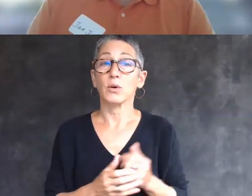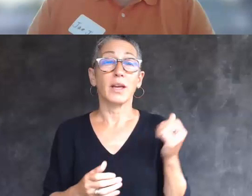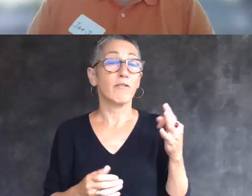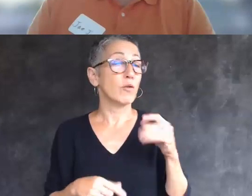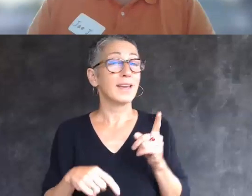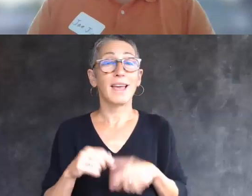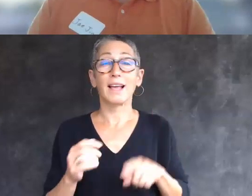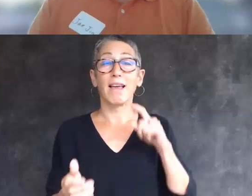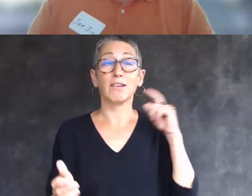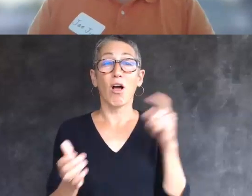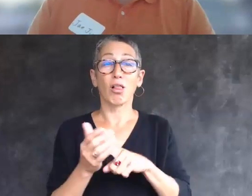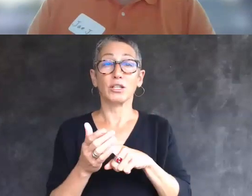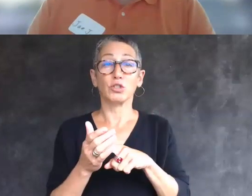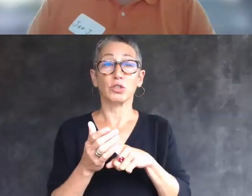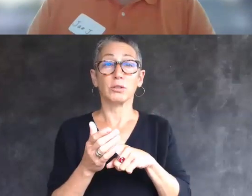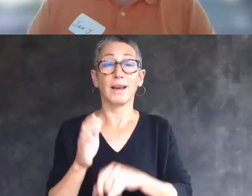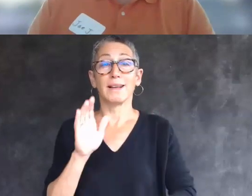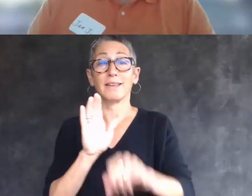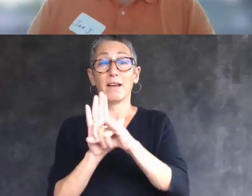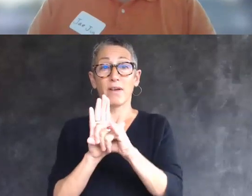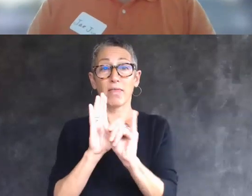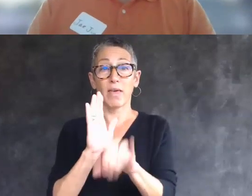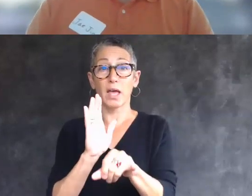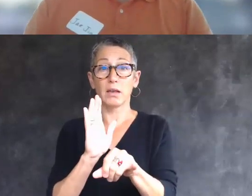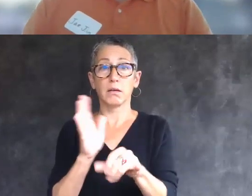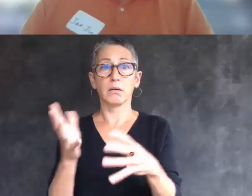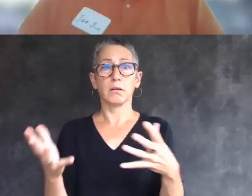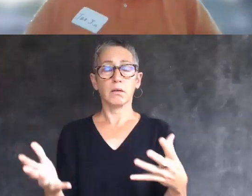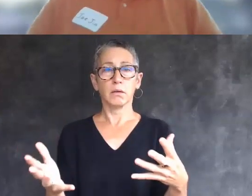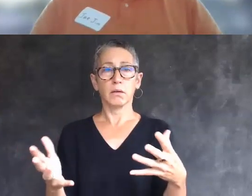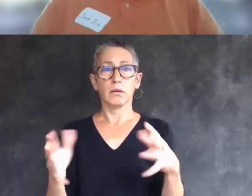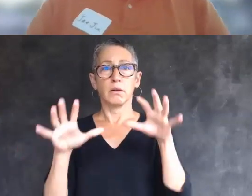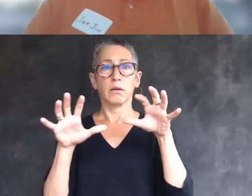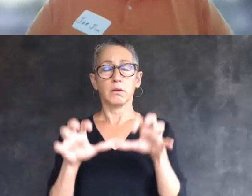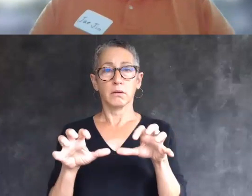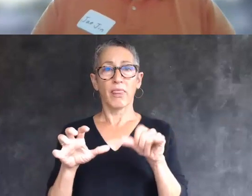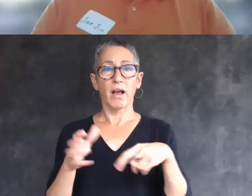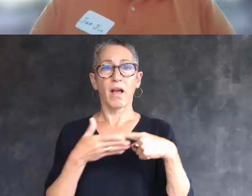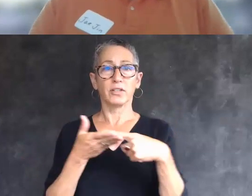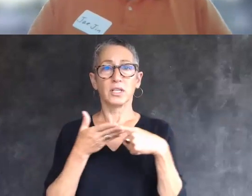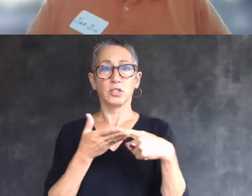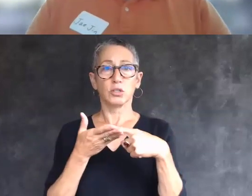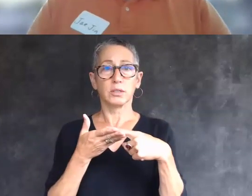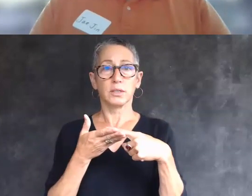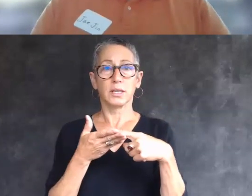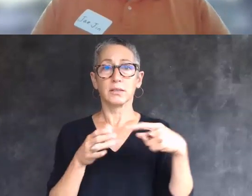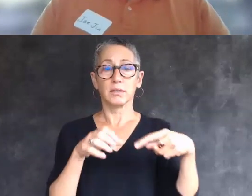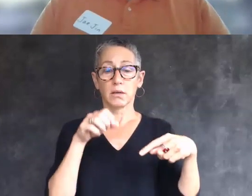it's often a maddening conversation because you're talking around the core of the reality, you're talking around the racism,